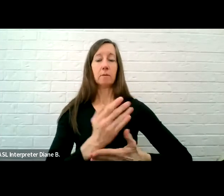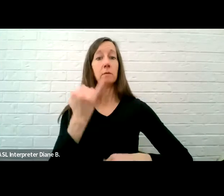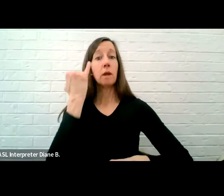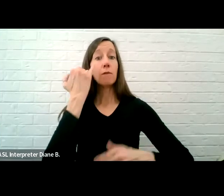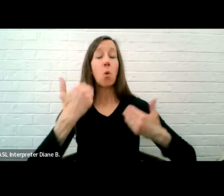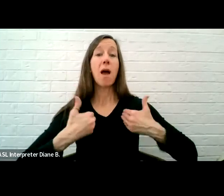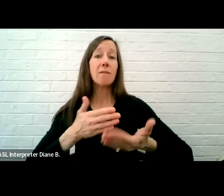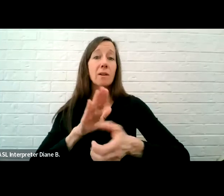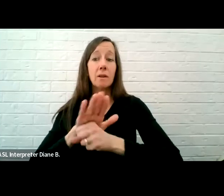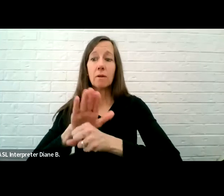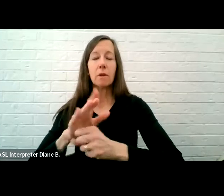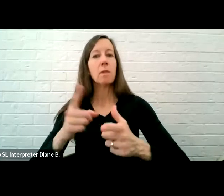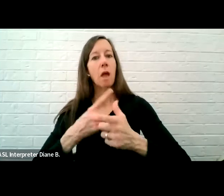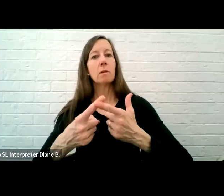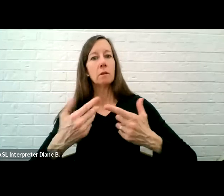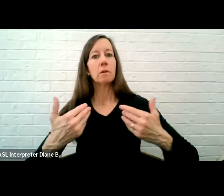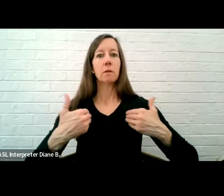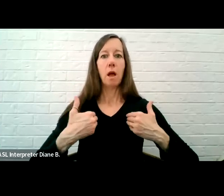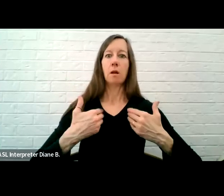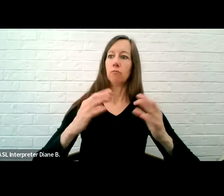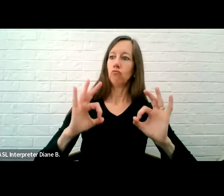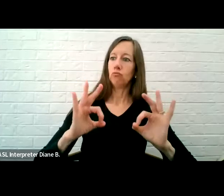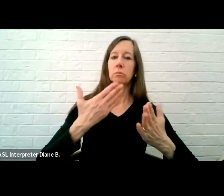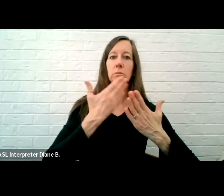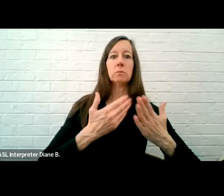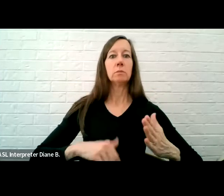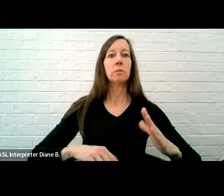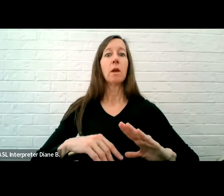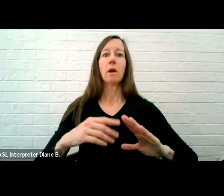Not having to worry about being evicted, or having your home taken away.